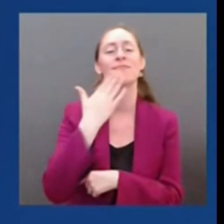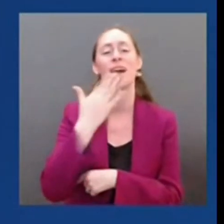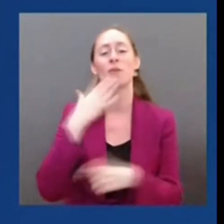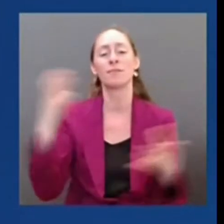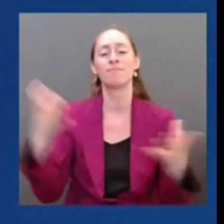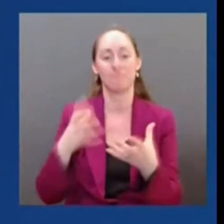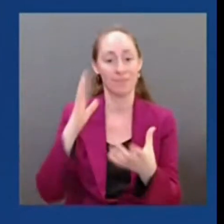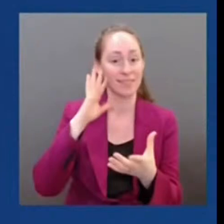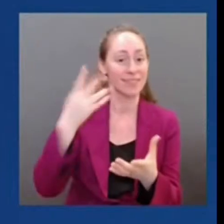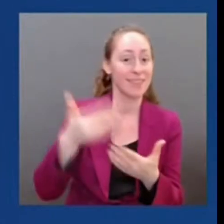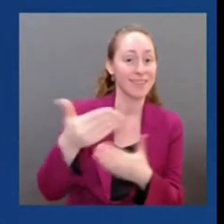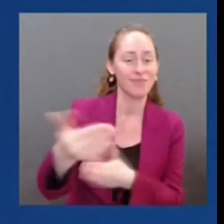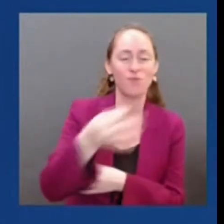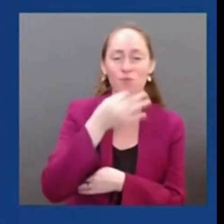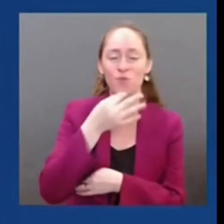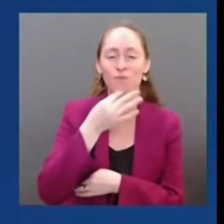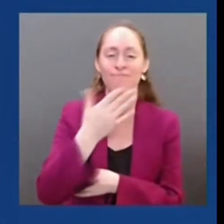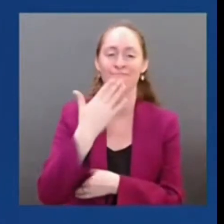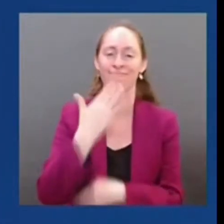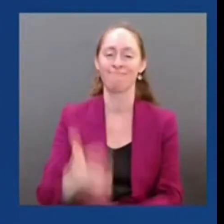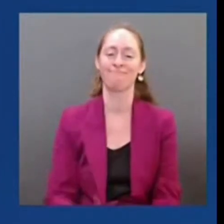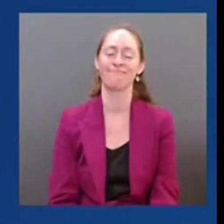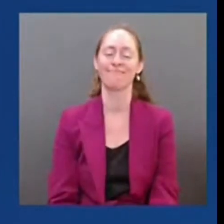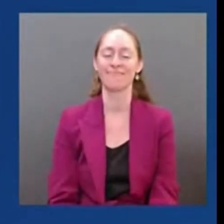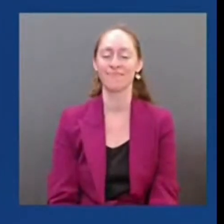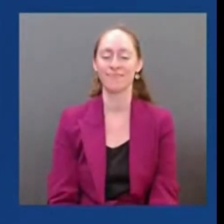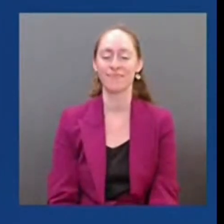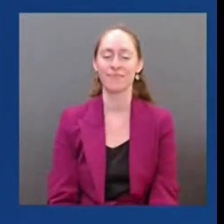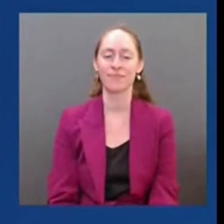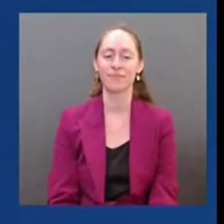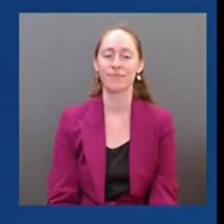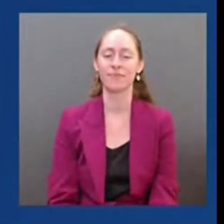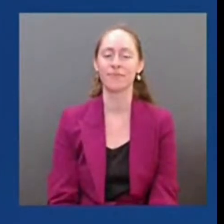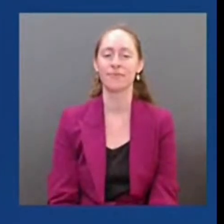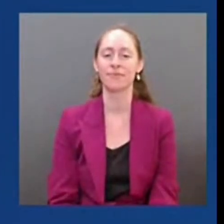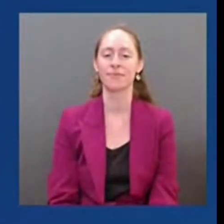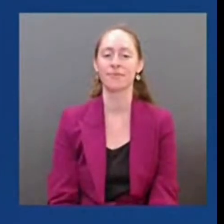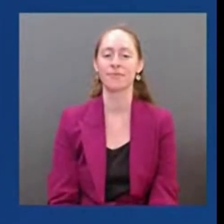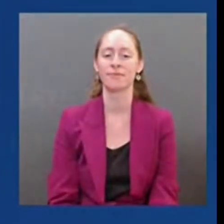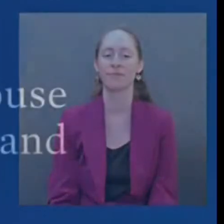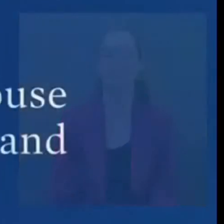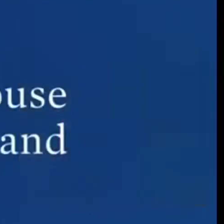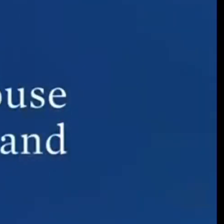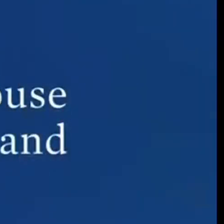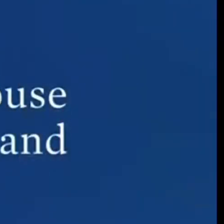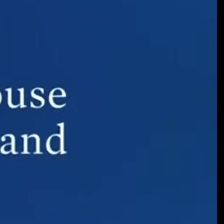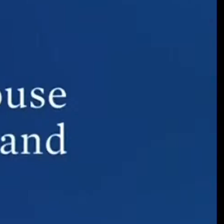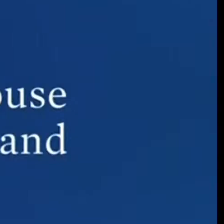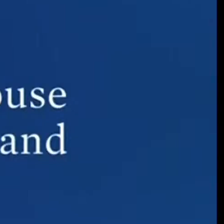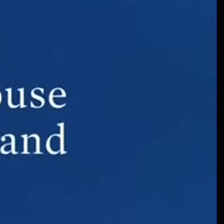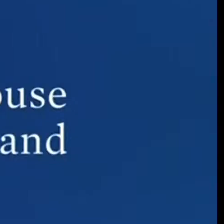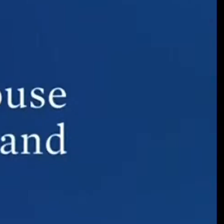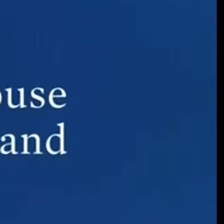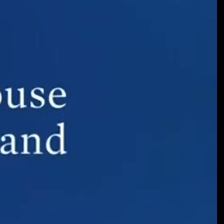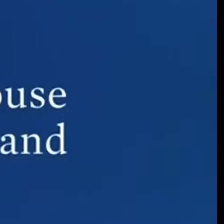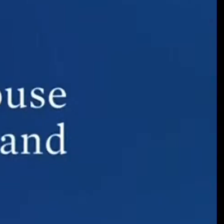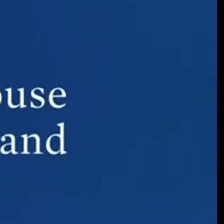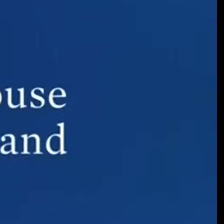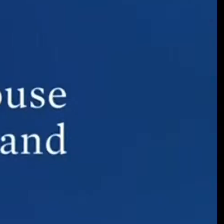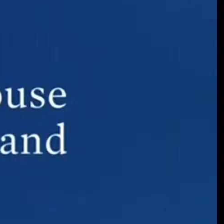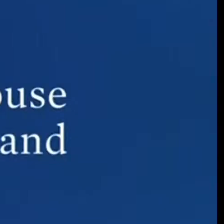AND I LOOK FORWARD TOSEEING